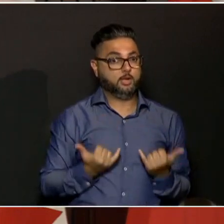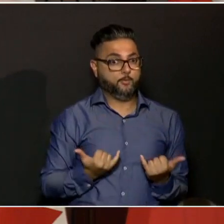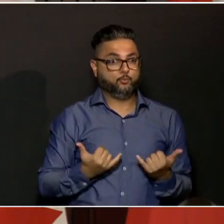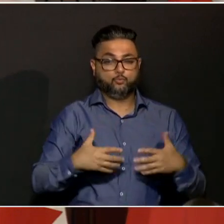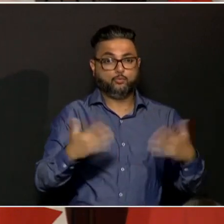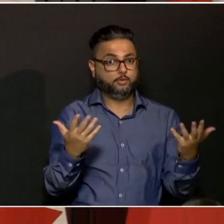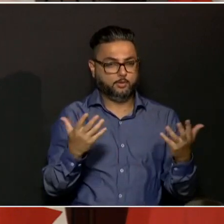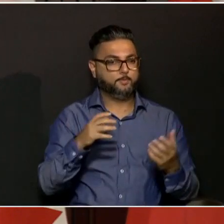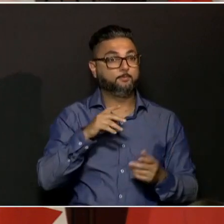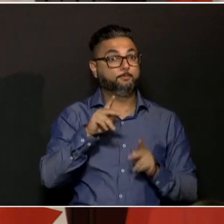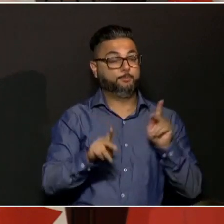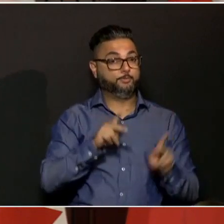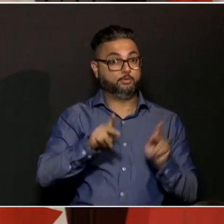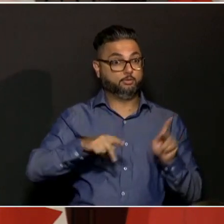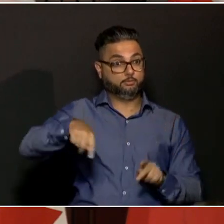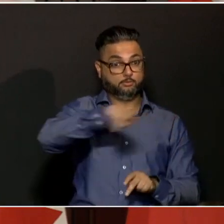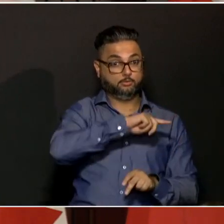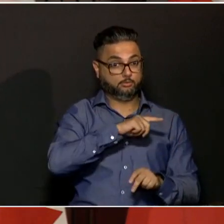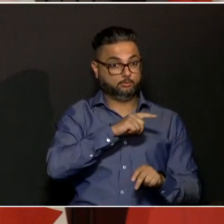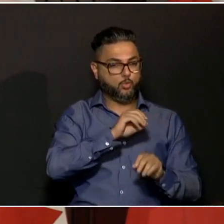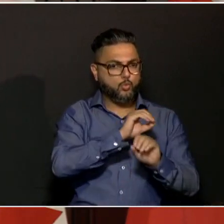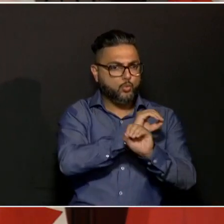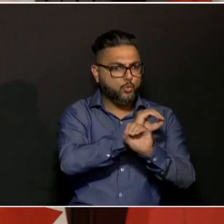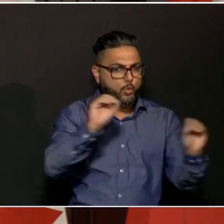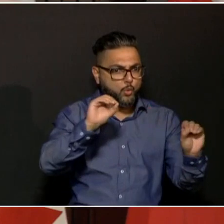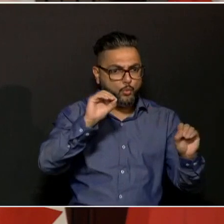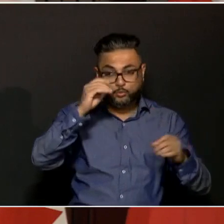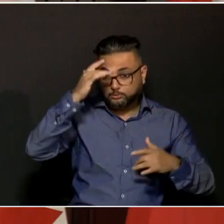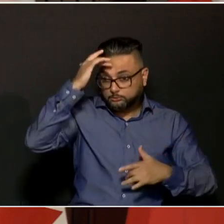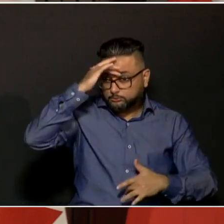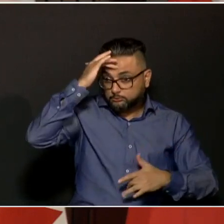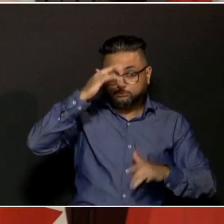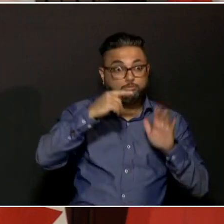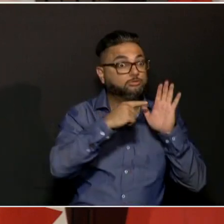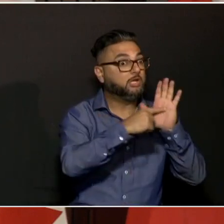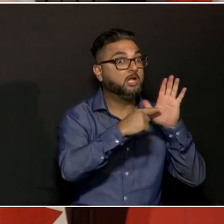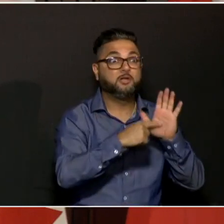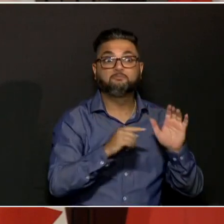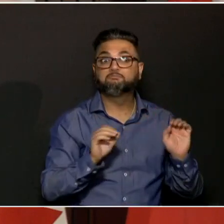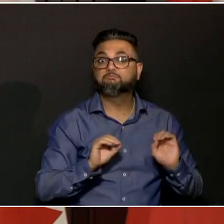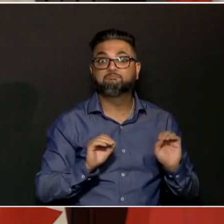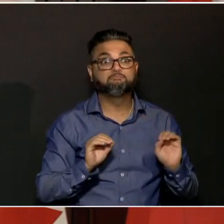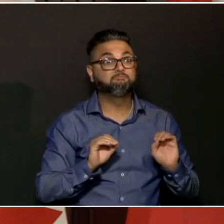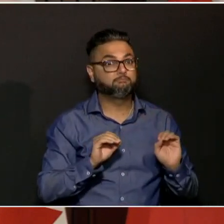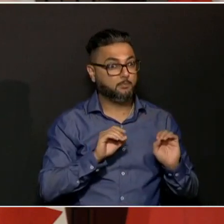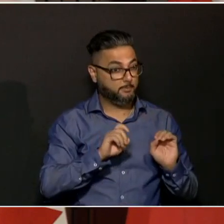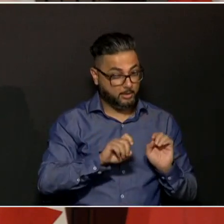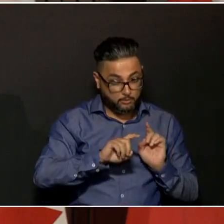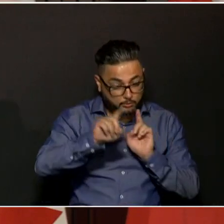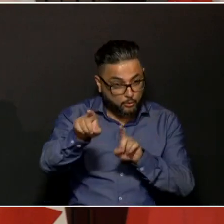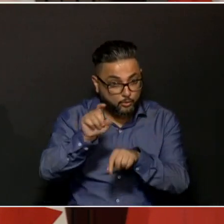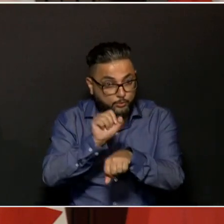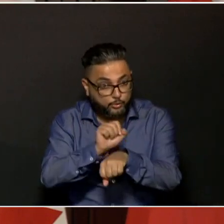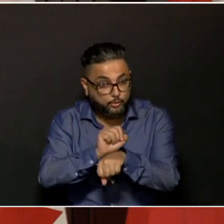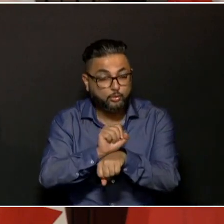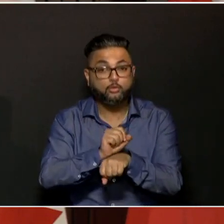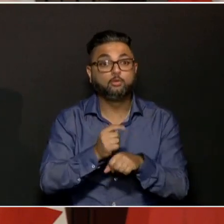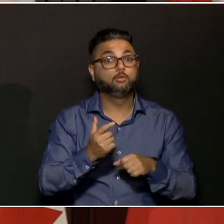and I know there's been some confusion, but the situation now is for people who are asymptomatic but are necessary workers,